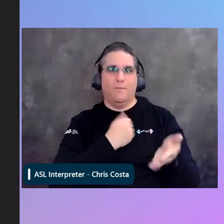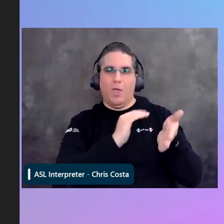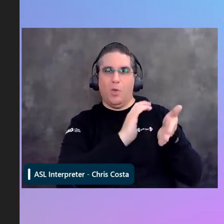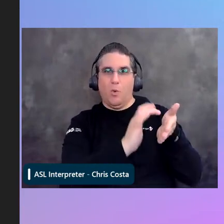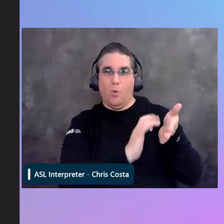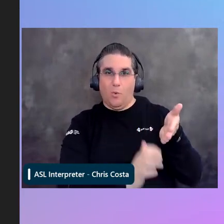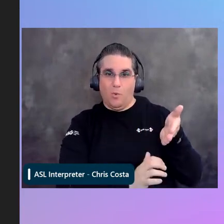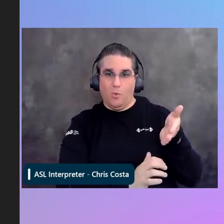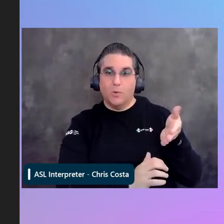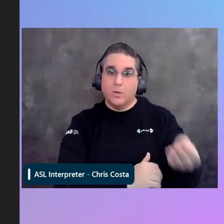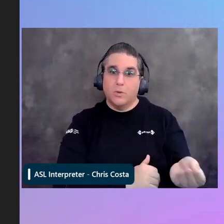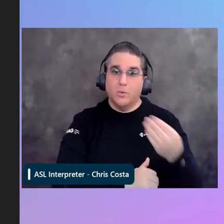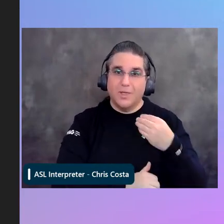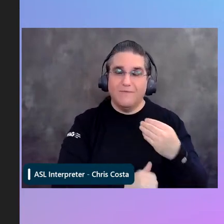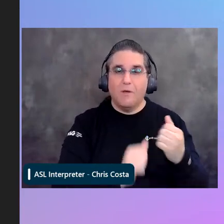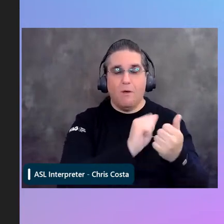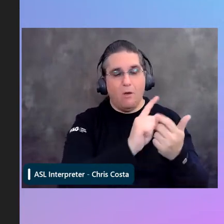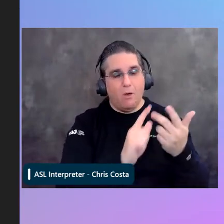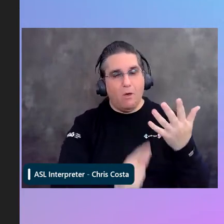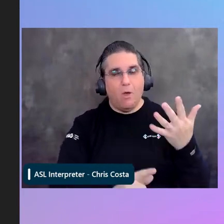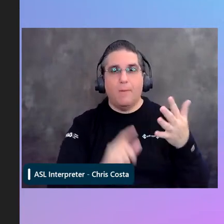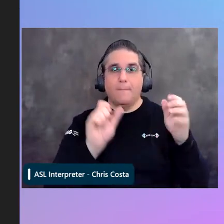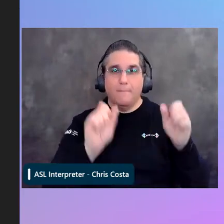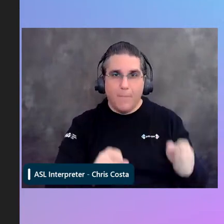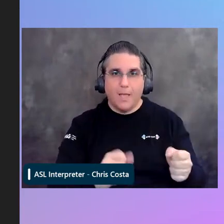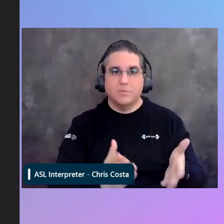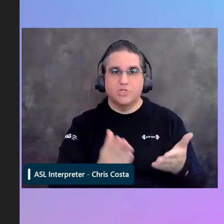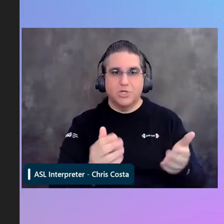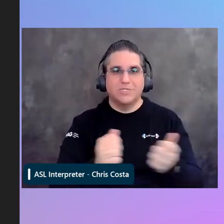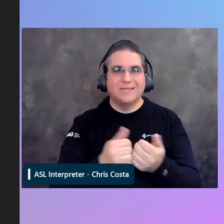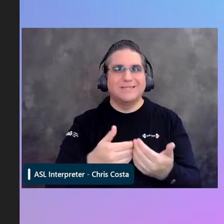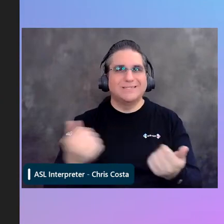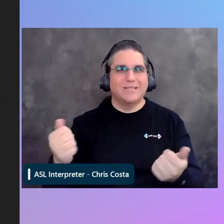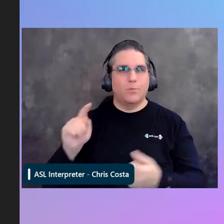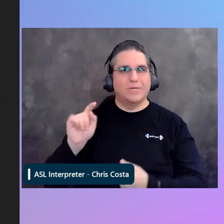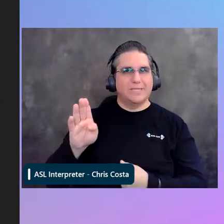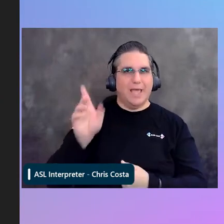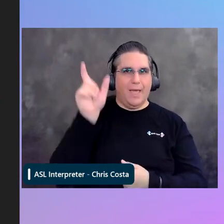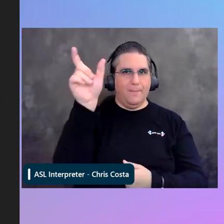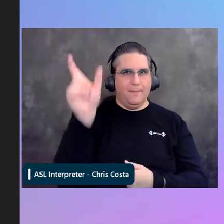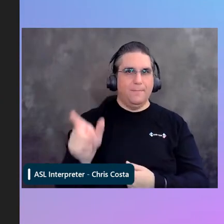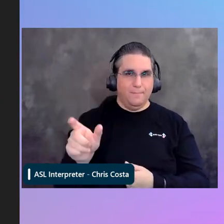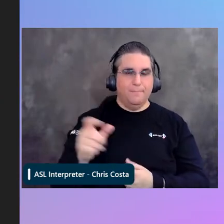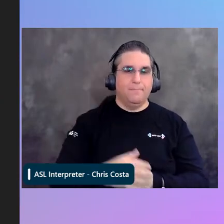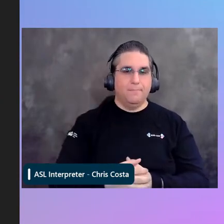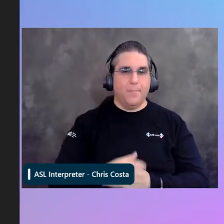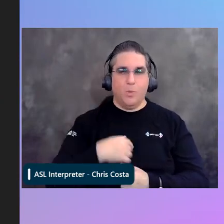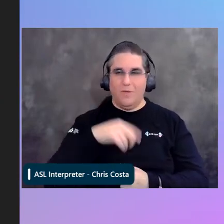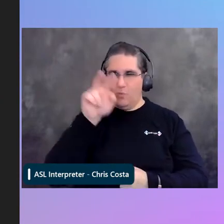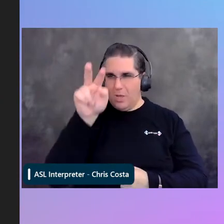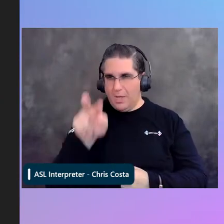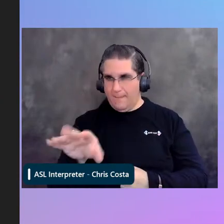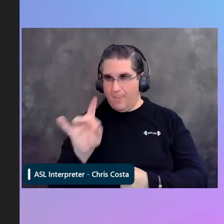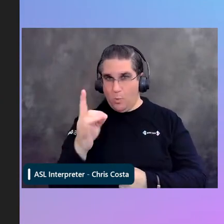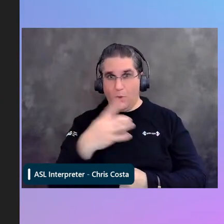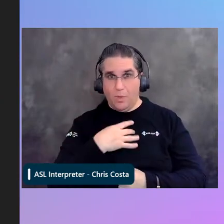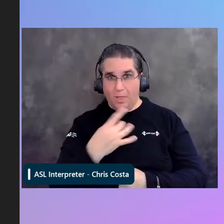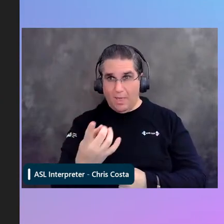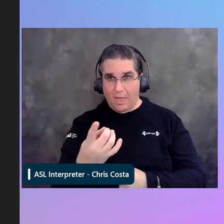suggestions in a separate tab. After reviewing which we like best, we can accept the solution